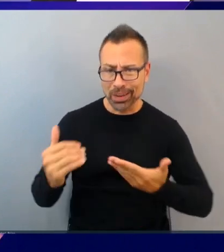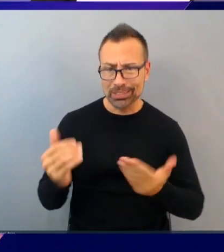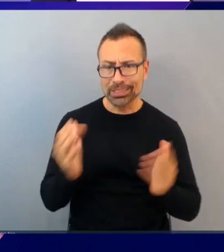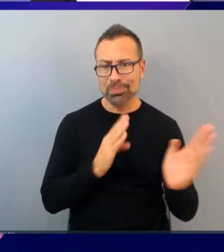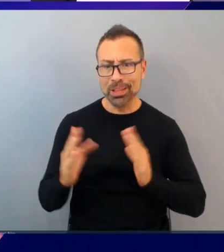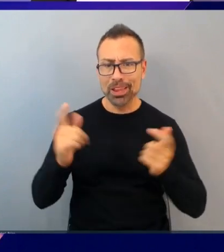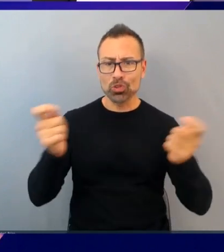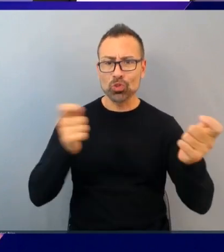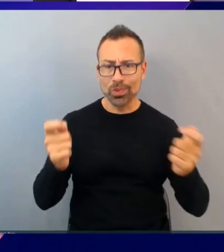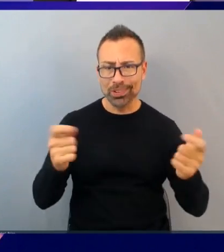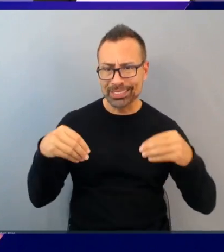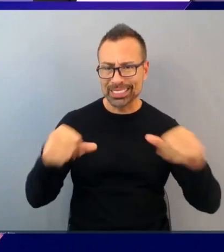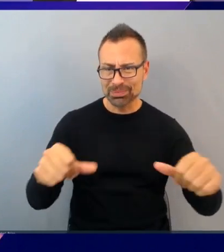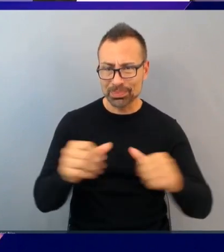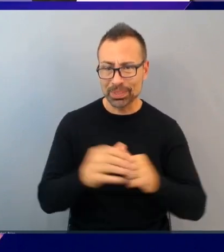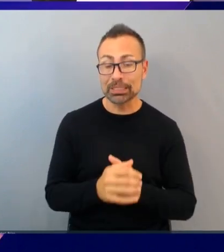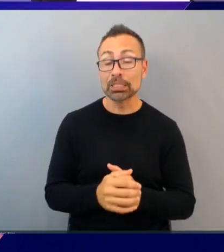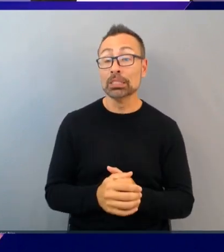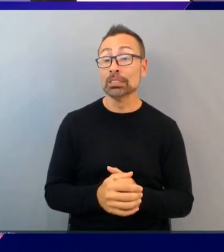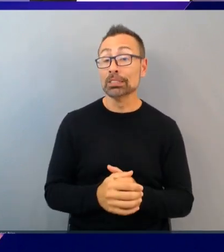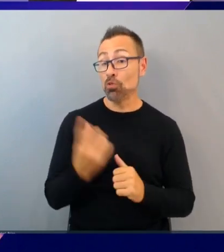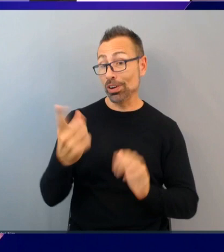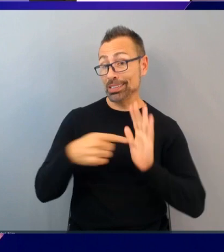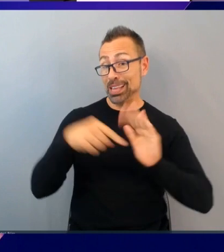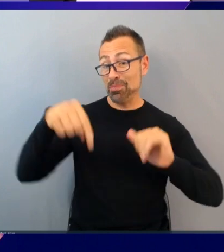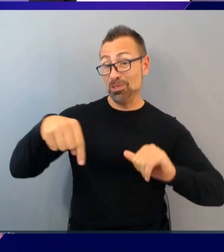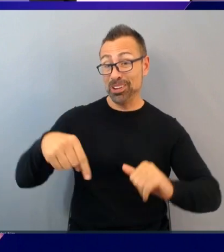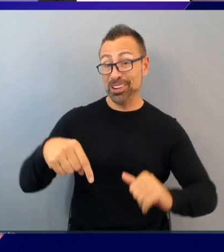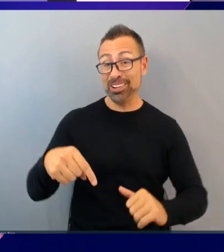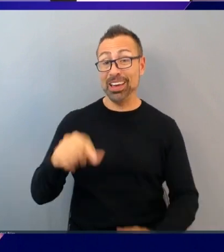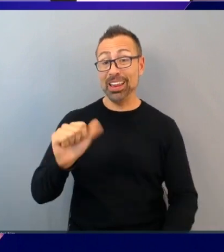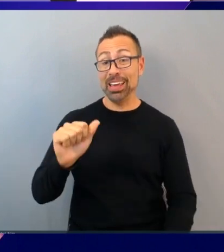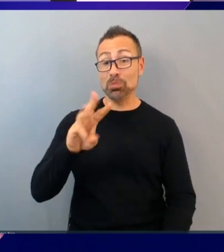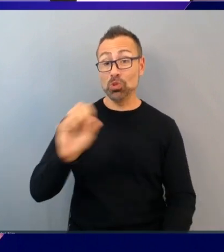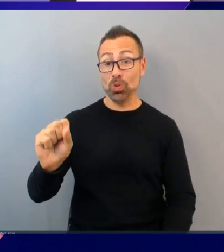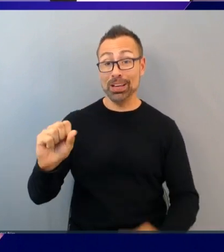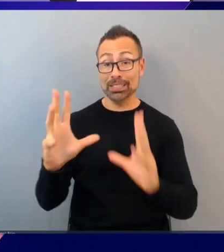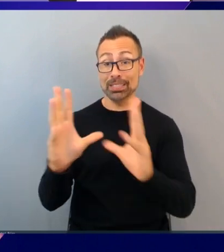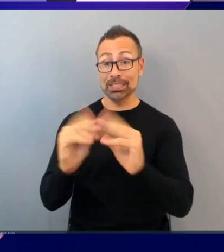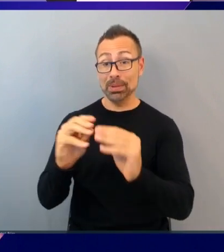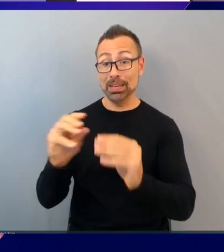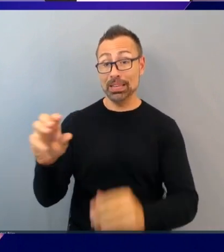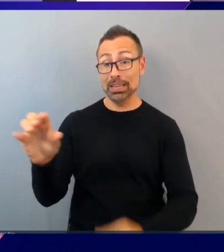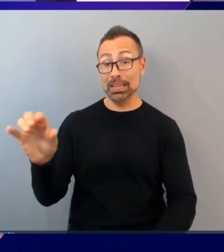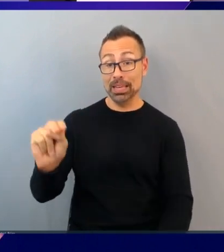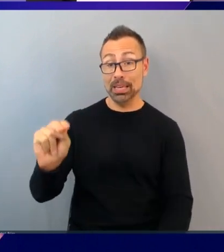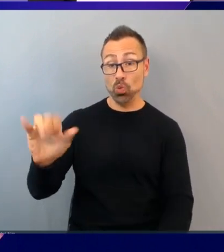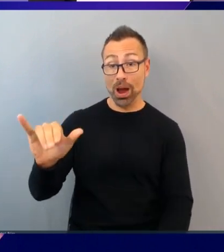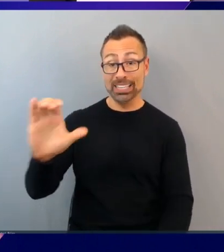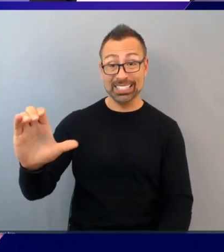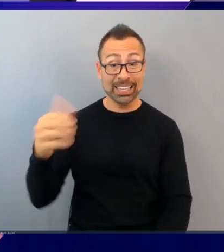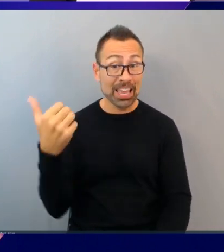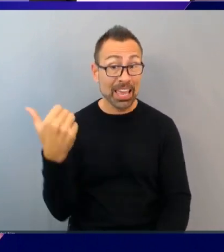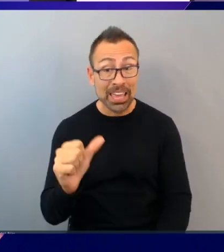So, we're at AWS Summit NYC right now. Is there any DeepRacer presence here? What are you folks up to? Yeah, that's a great question.